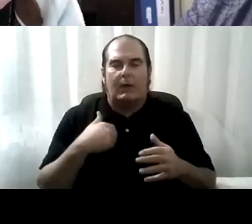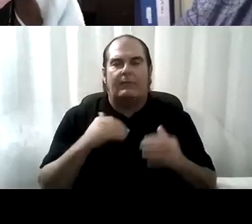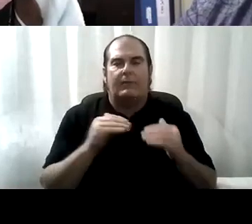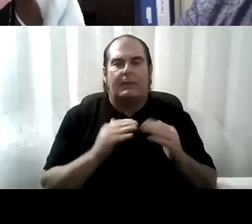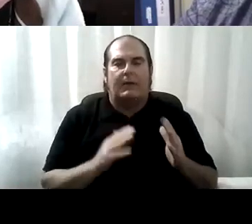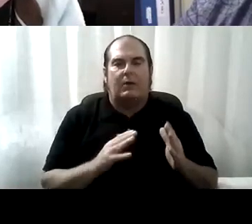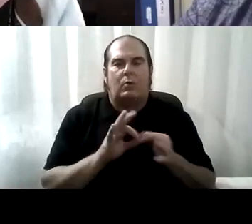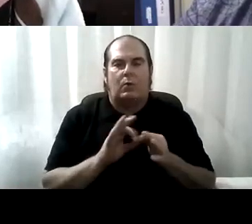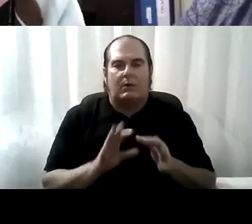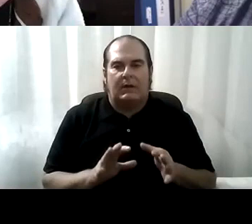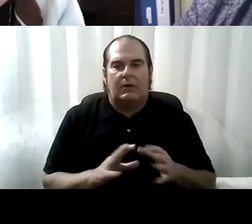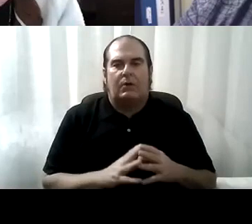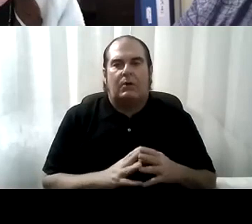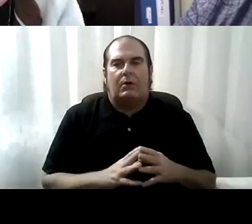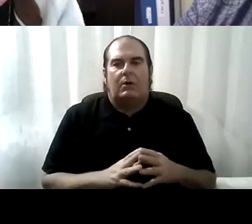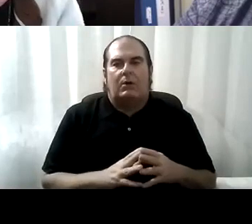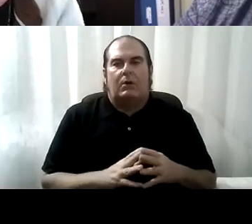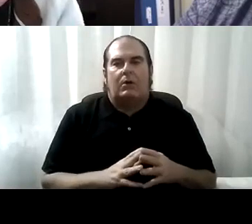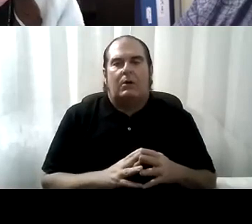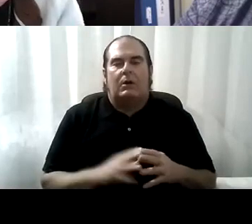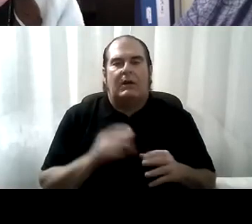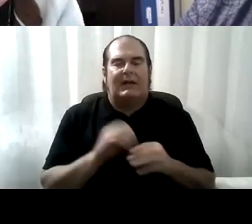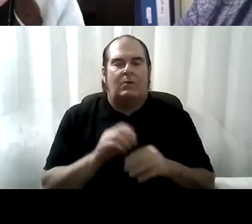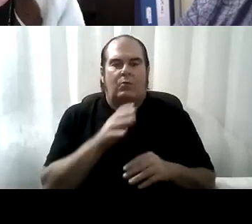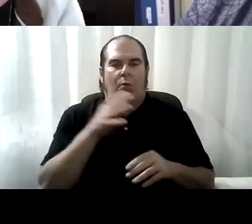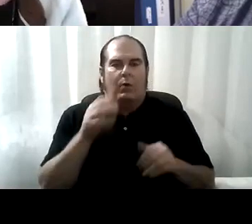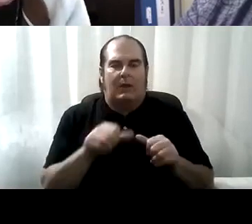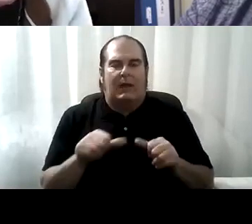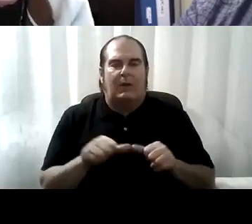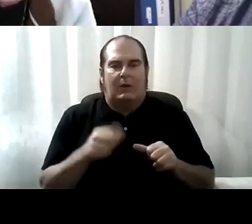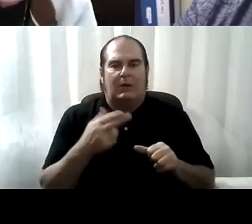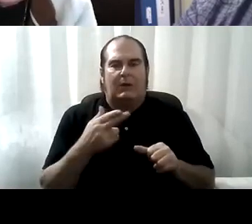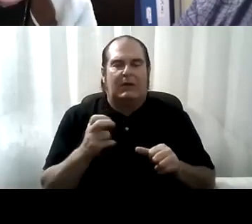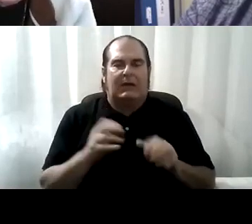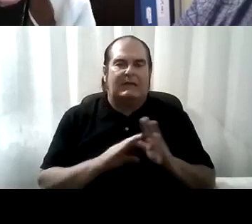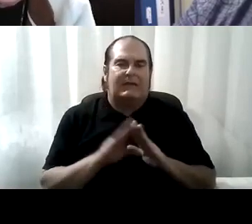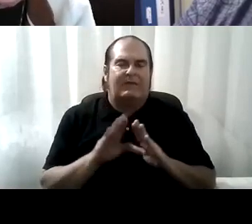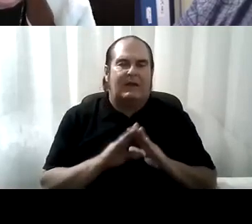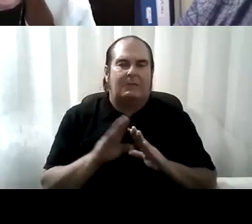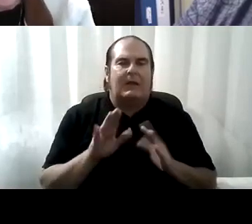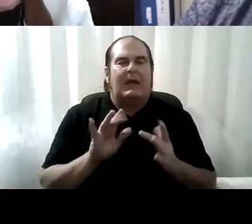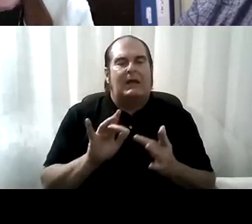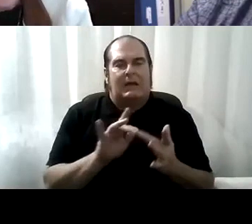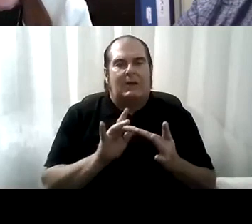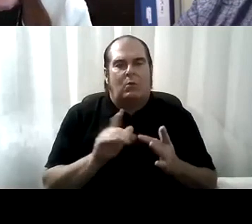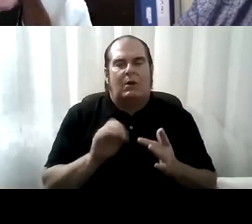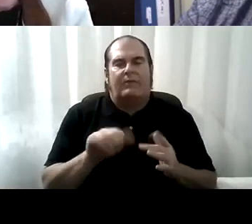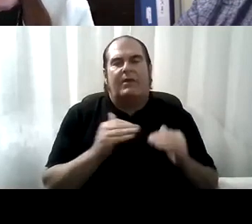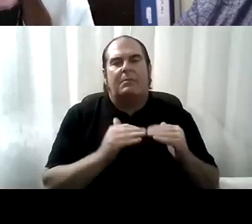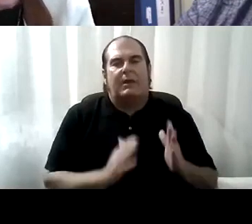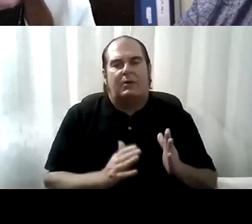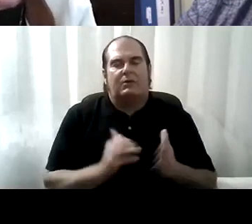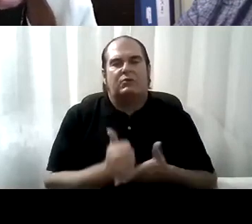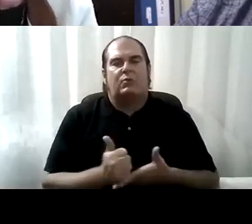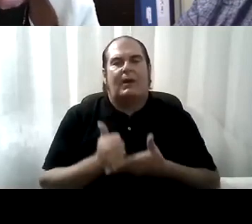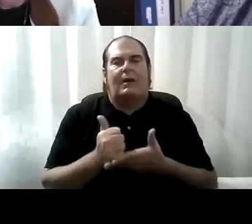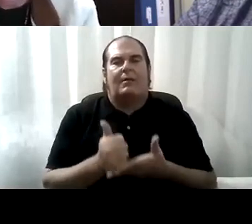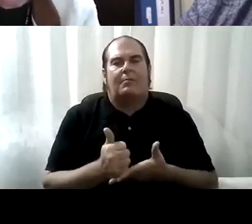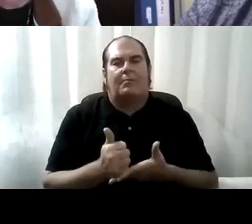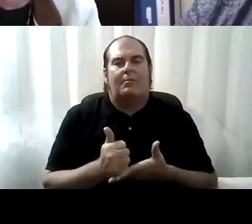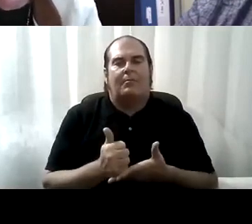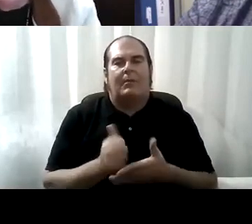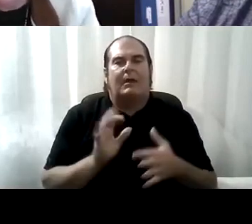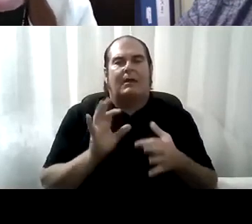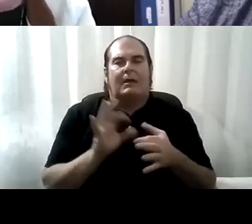And being in a rural area, he had developed a network of other peers to help connect veterans